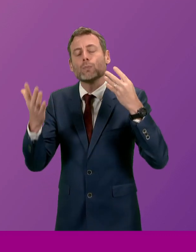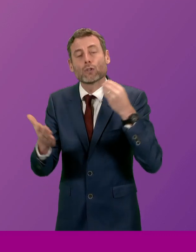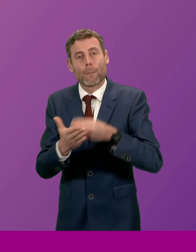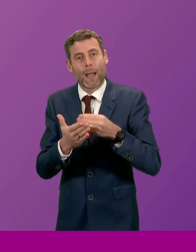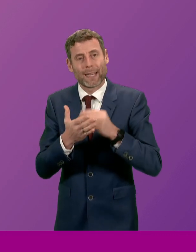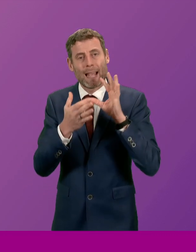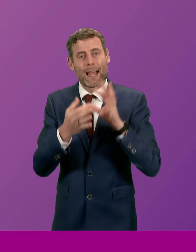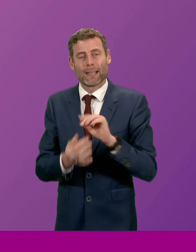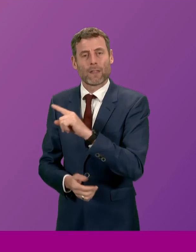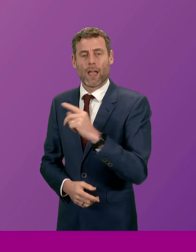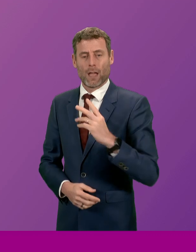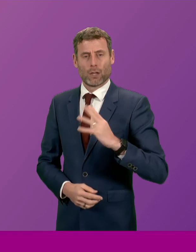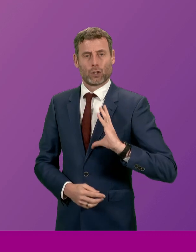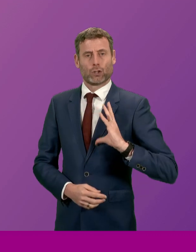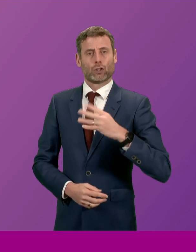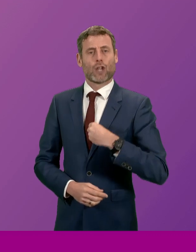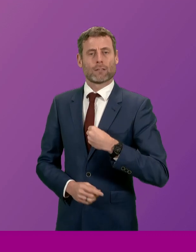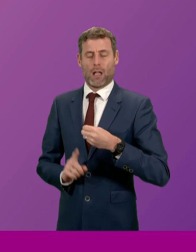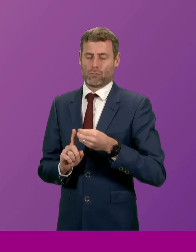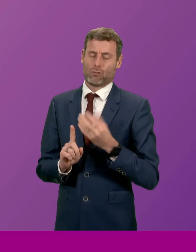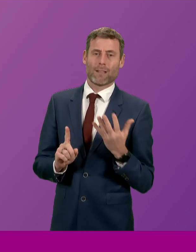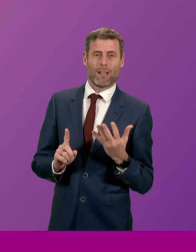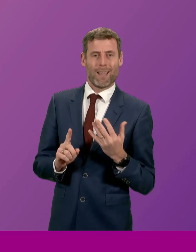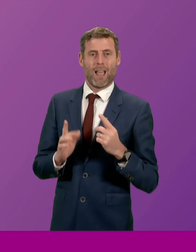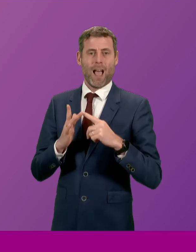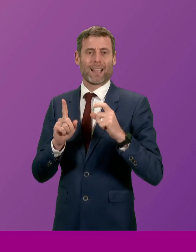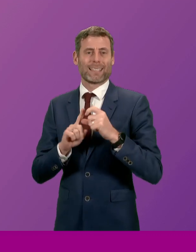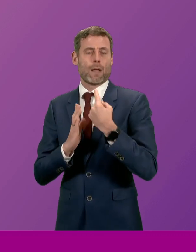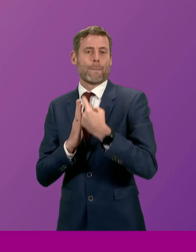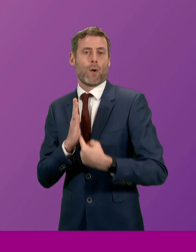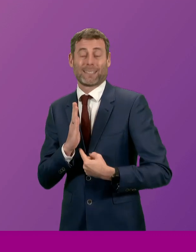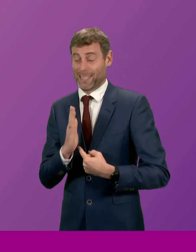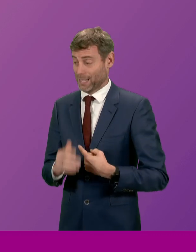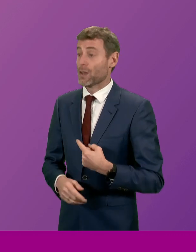policy and legislation, with the backing of Labour, the Lib Dems and the Greens.